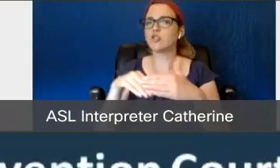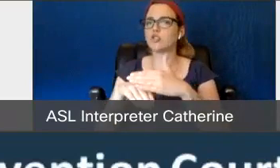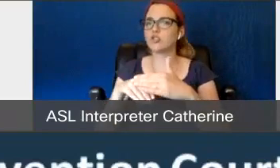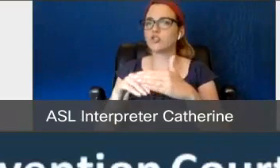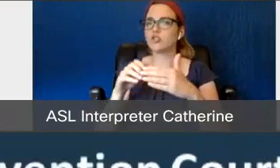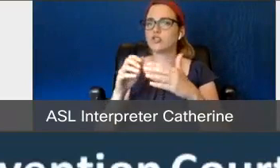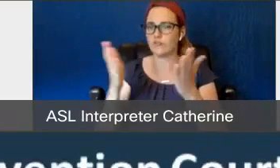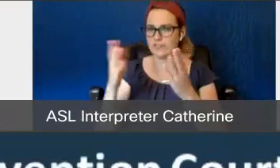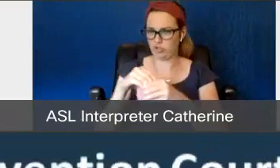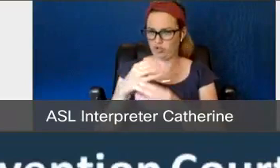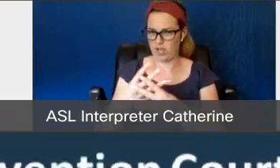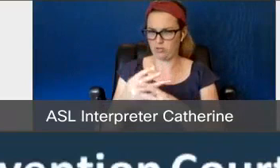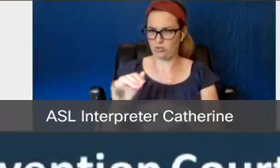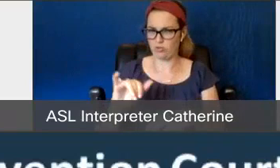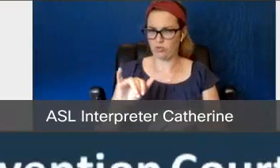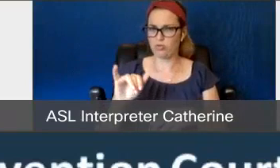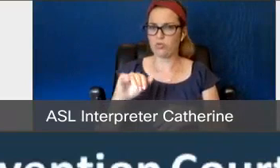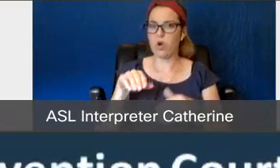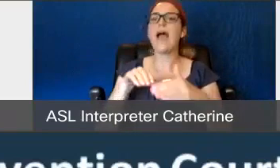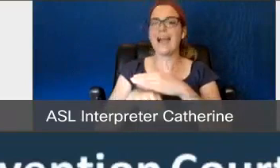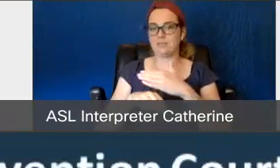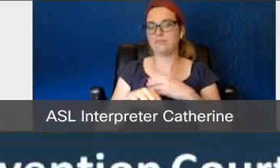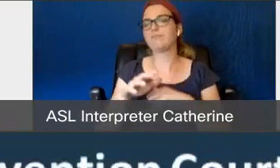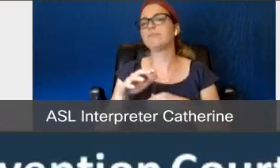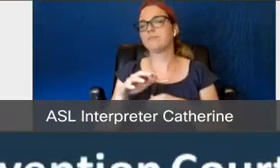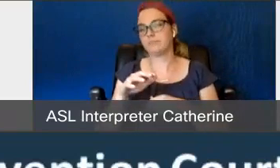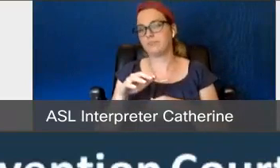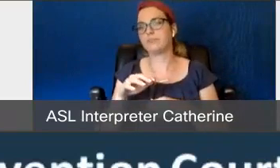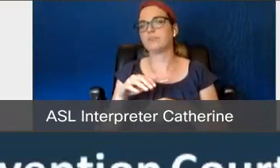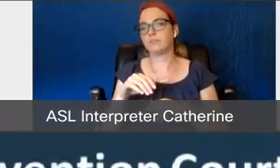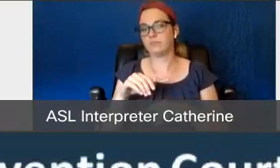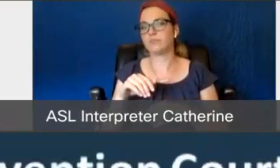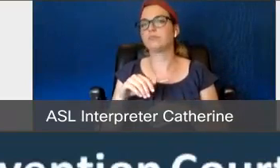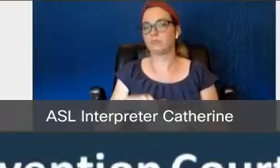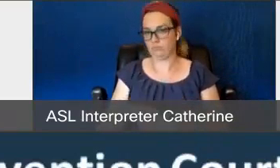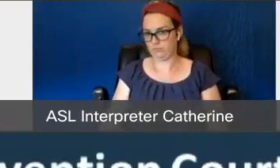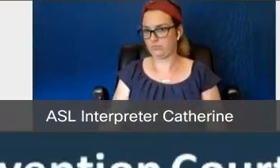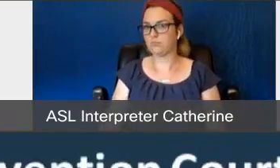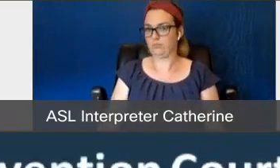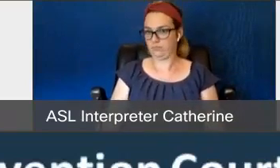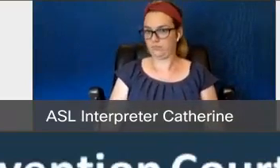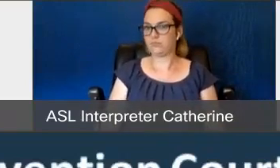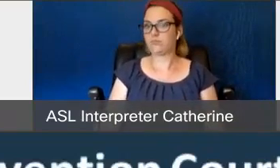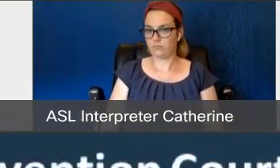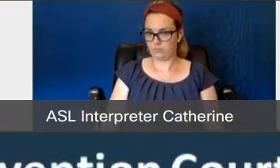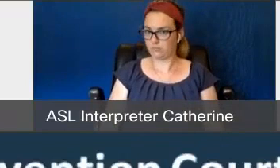I didn't say that but I'll say it now our MAT consists of methadone, buprenorphine and injectable naltrexone.